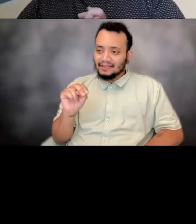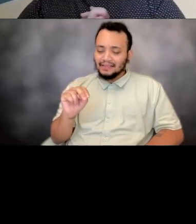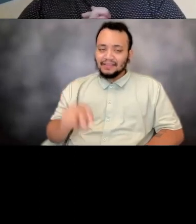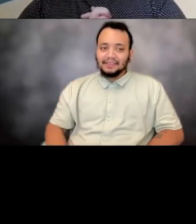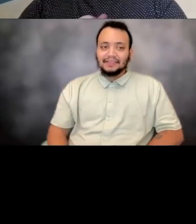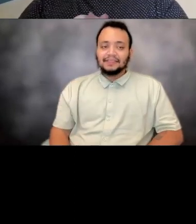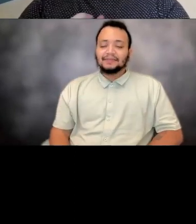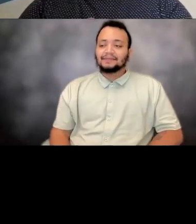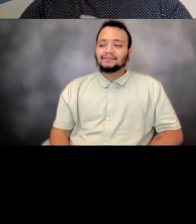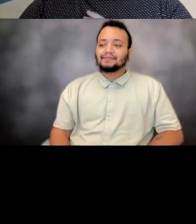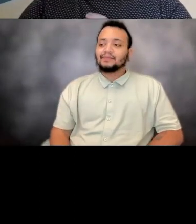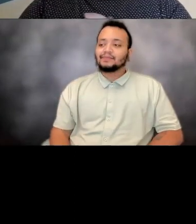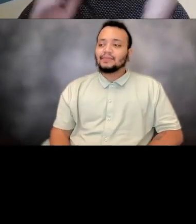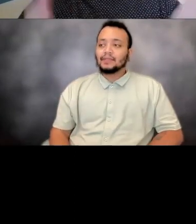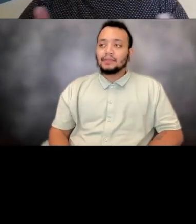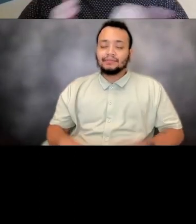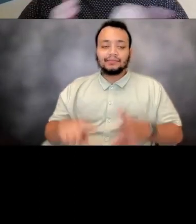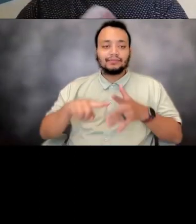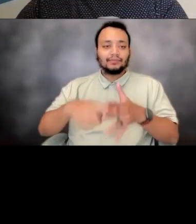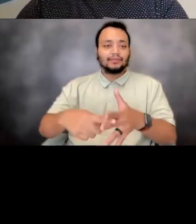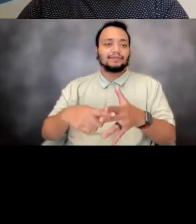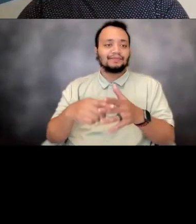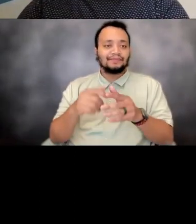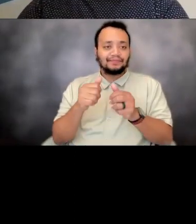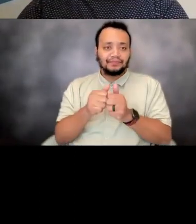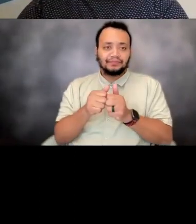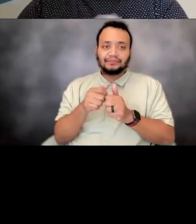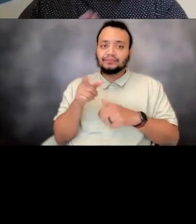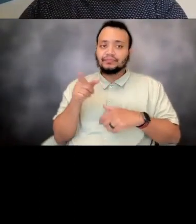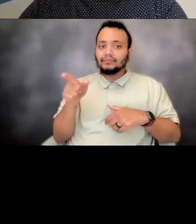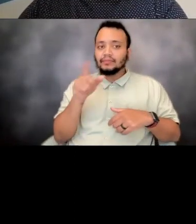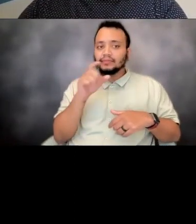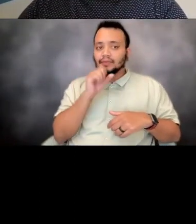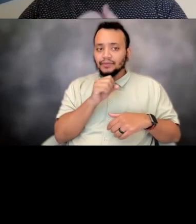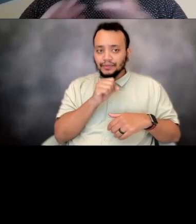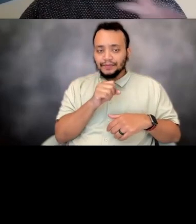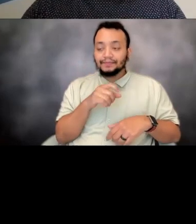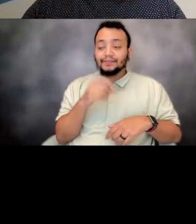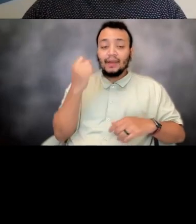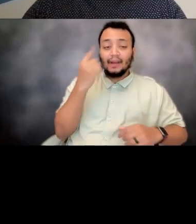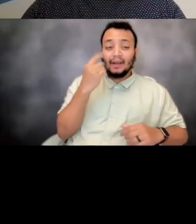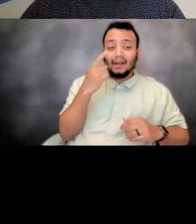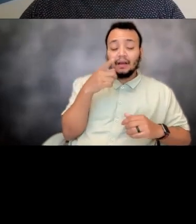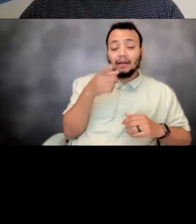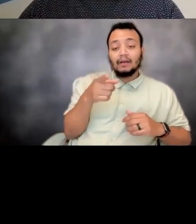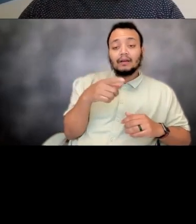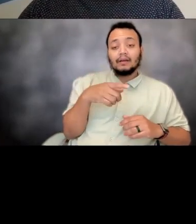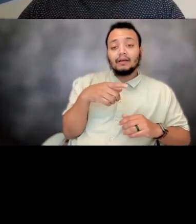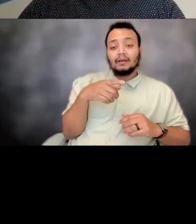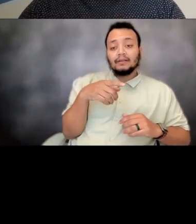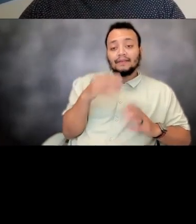I just wanna note that you, the demographics questions on the survey were optional, so not everybody answered them.